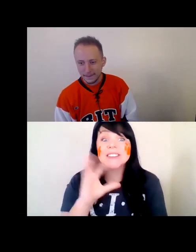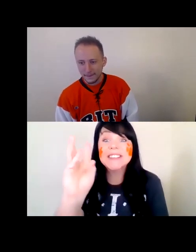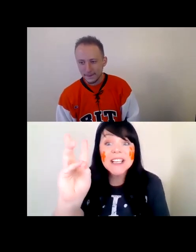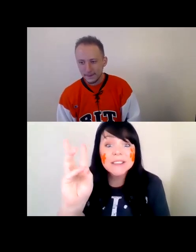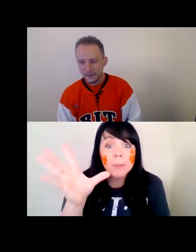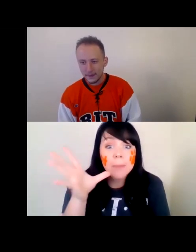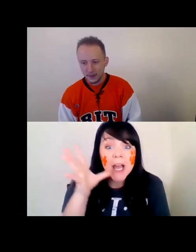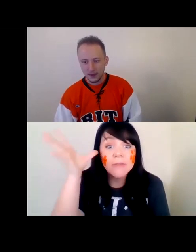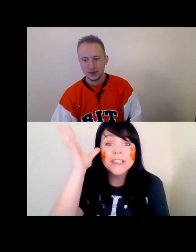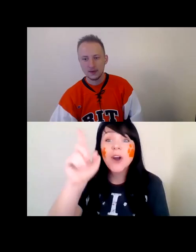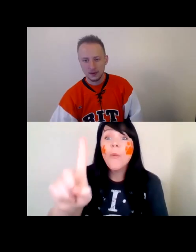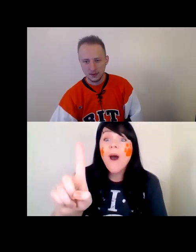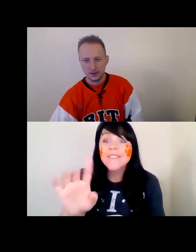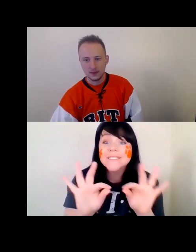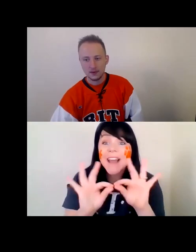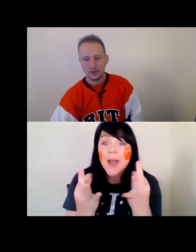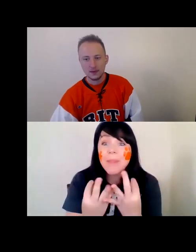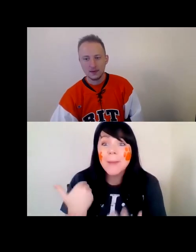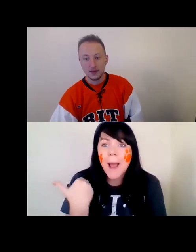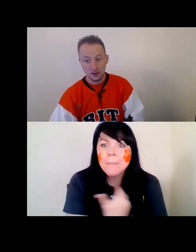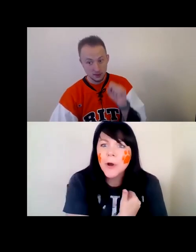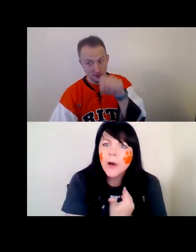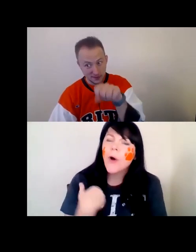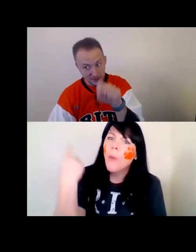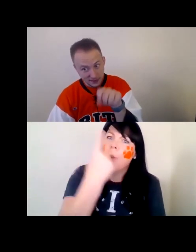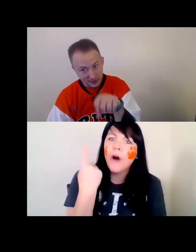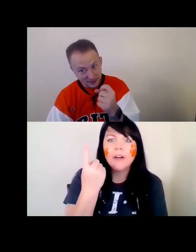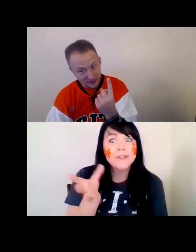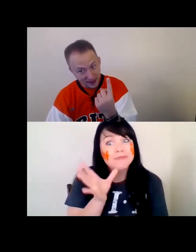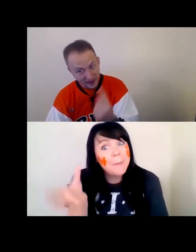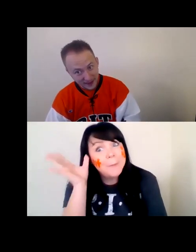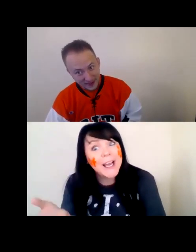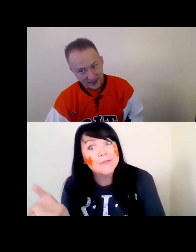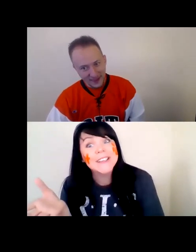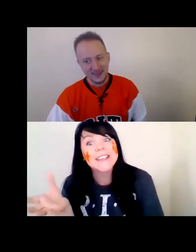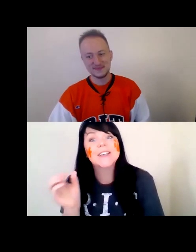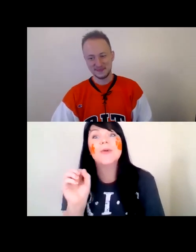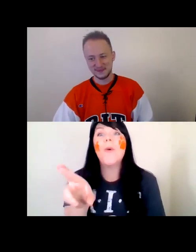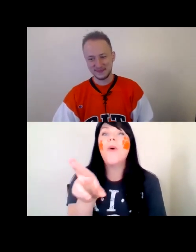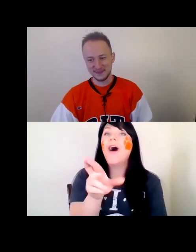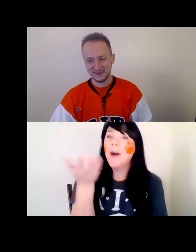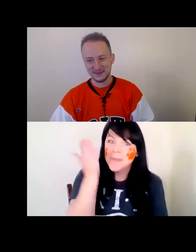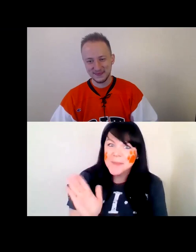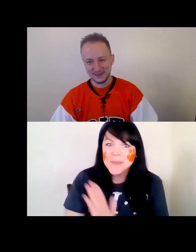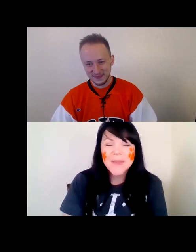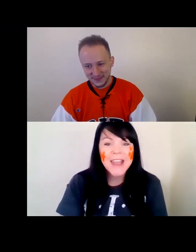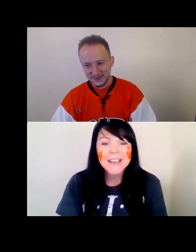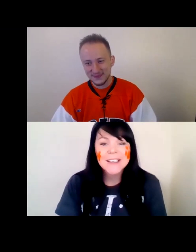Michelle: Looks like we have six parents, one family member. I wonder who -- is it a grandparent?